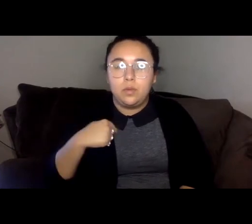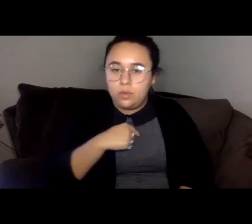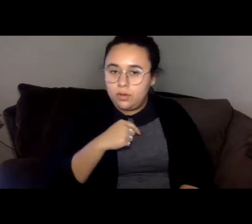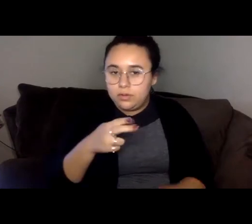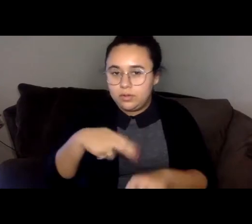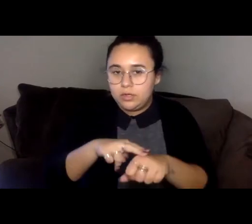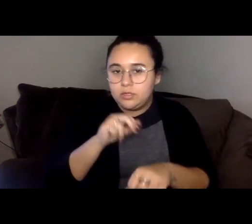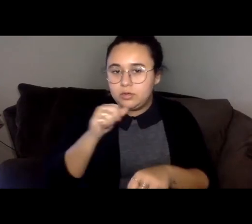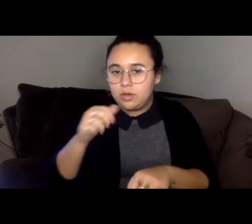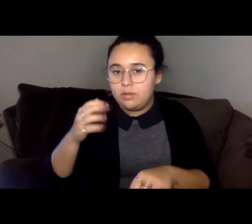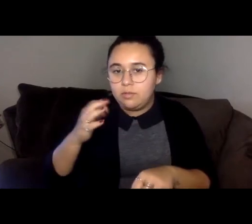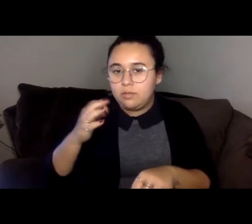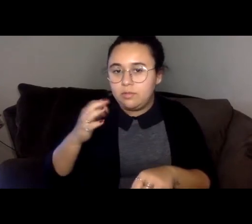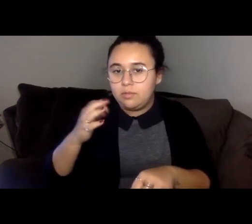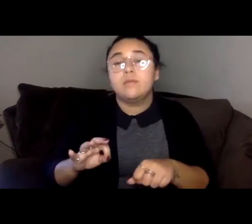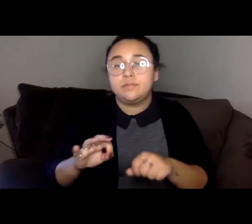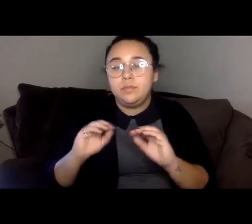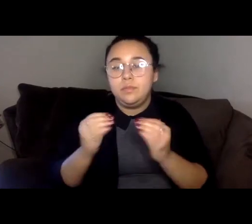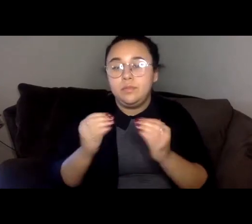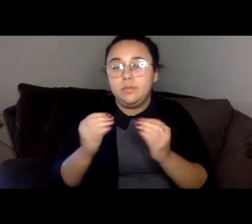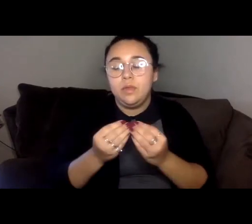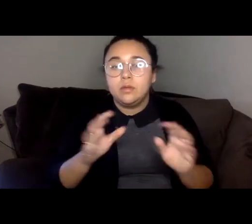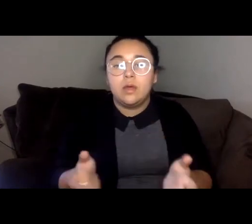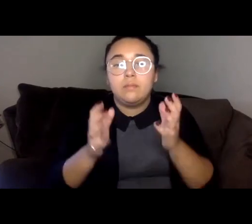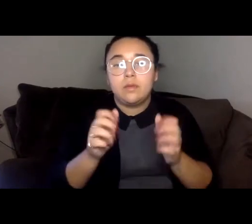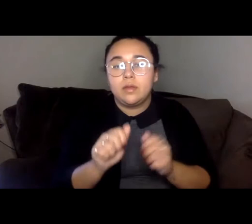to uplifting Asian diasporic literature and storytelling.